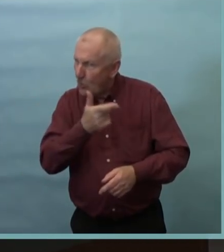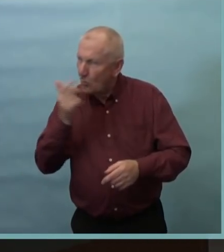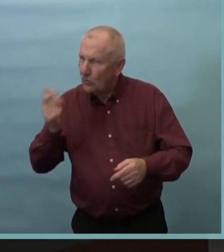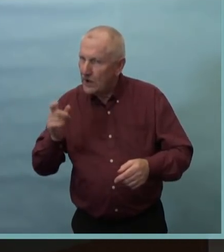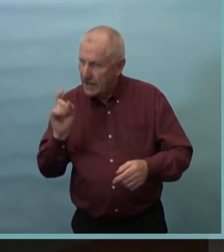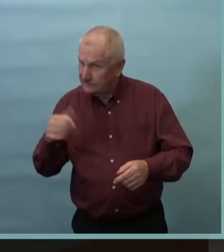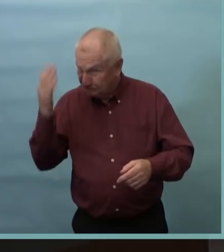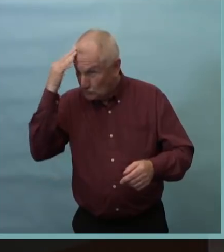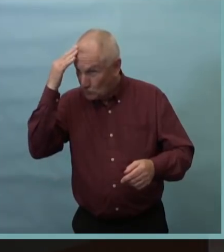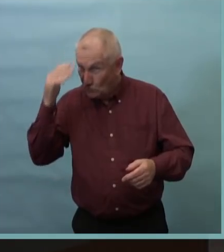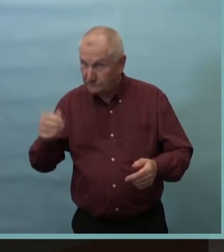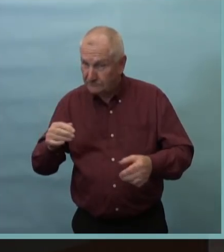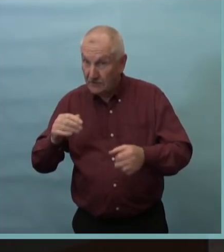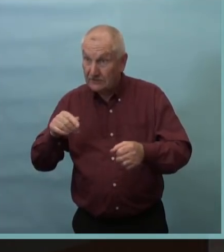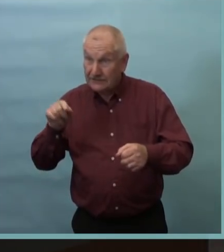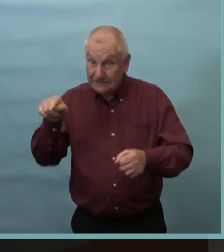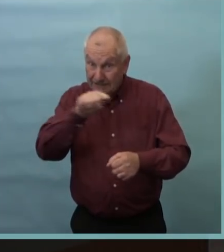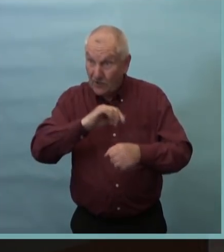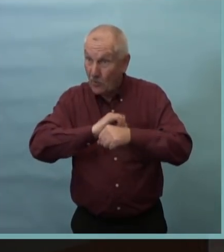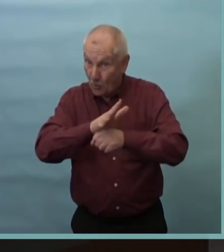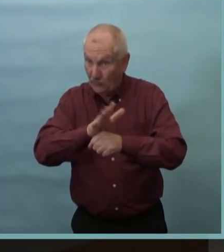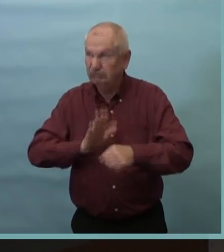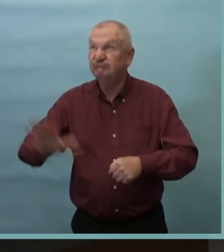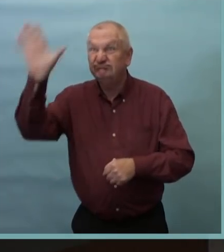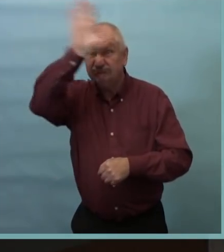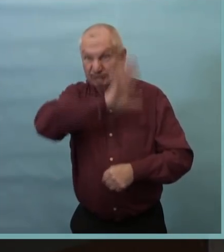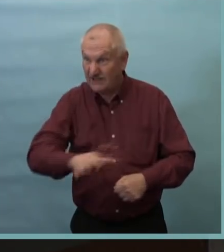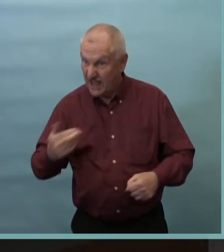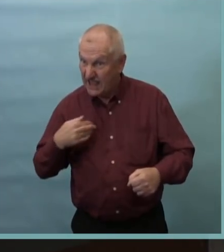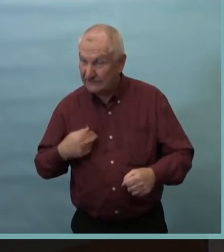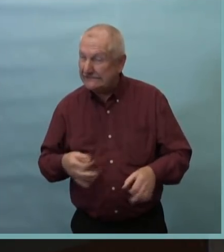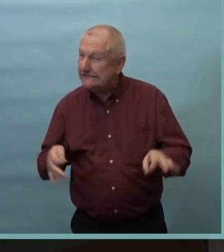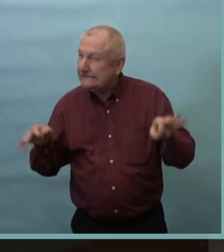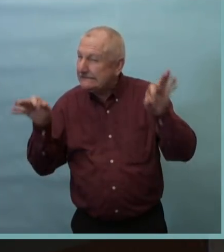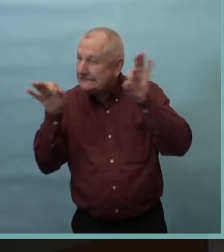times should stay home as much as possible and leave for essentials and